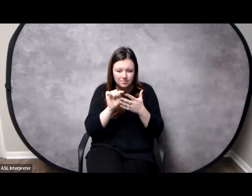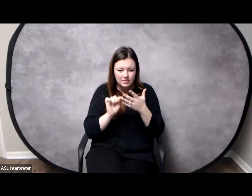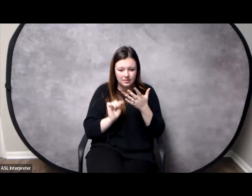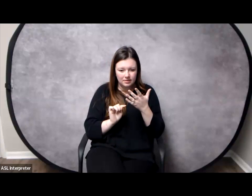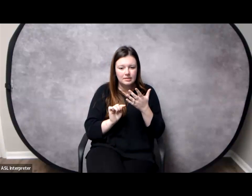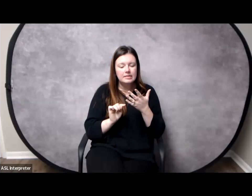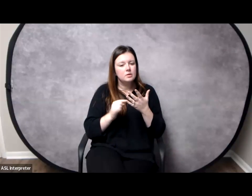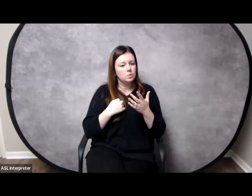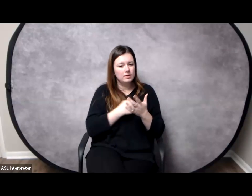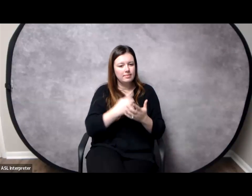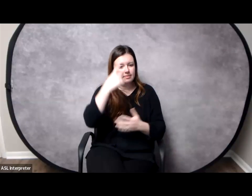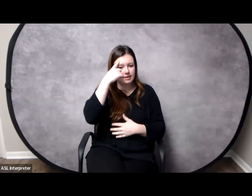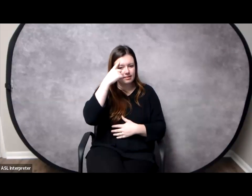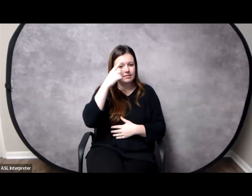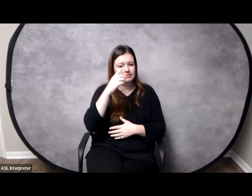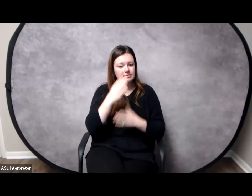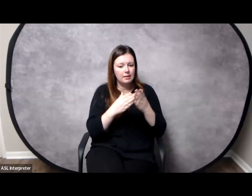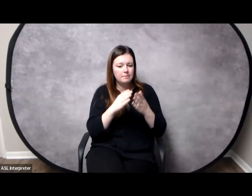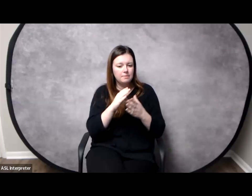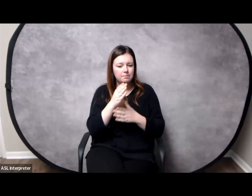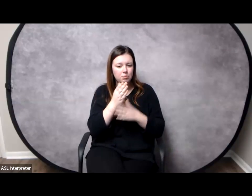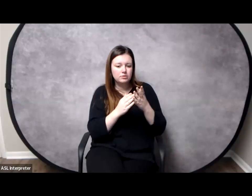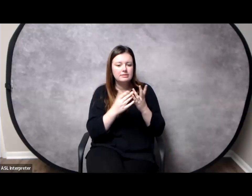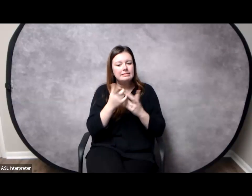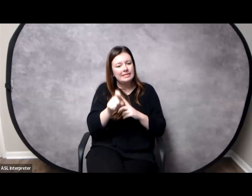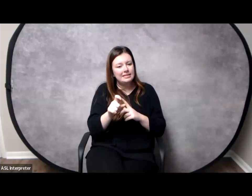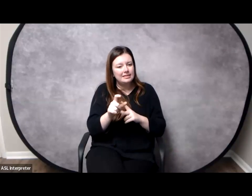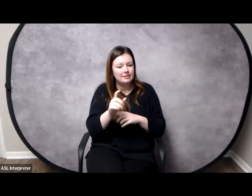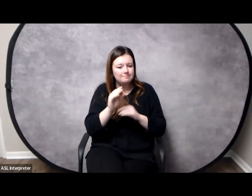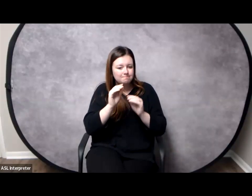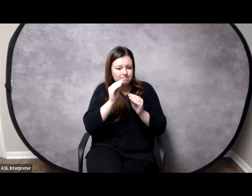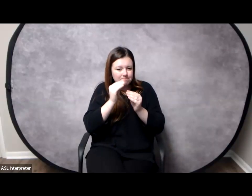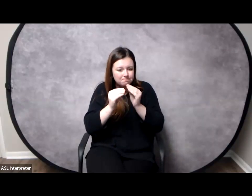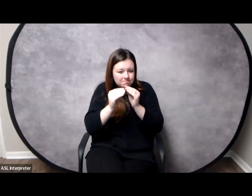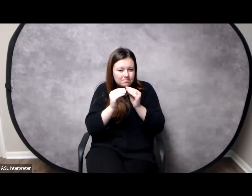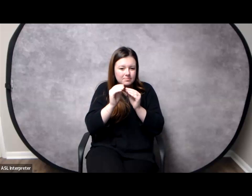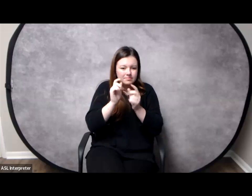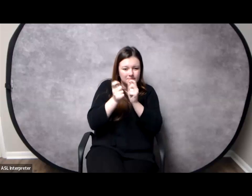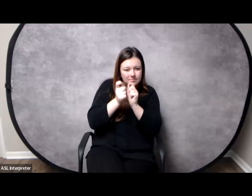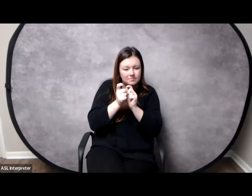may need a little bit of tweaking or some differences may be appropriate.